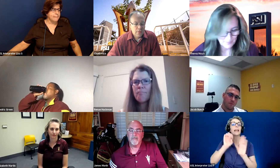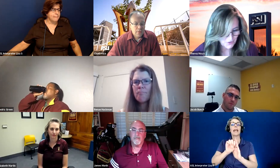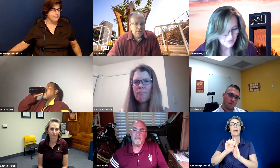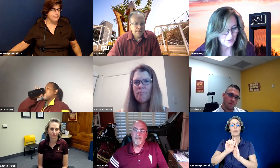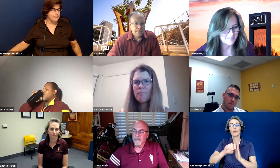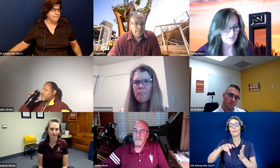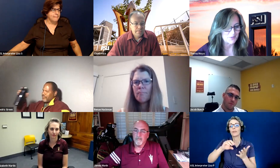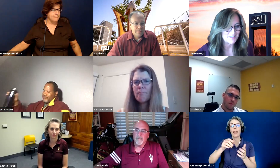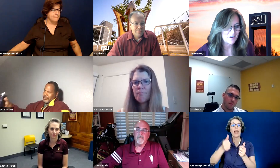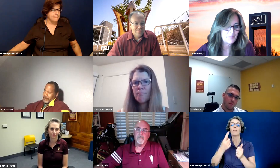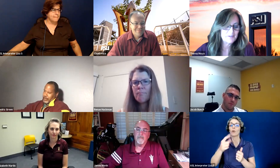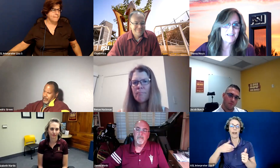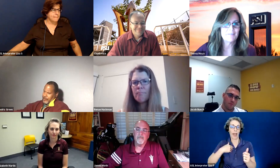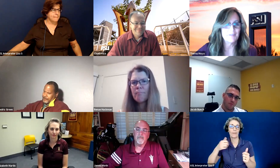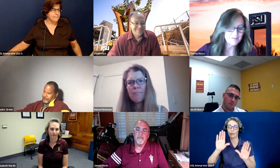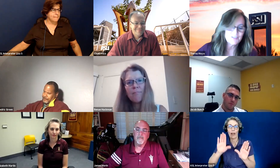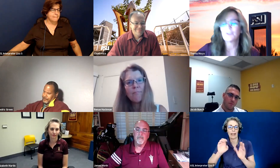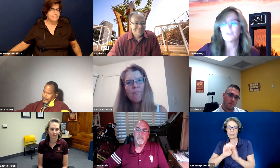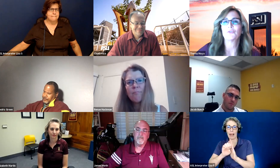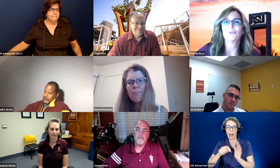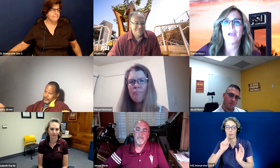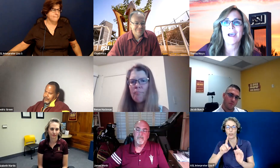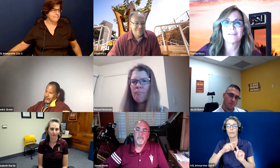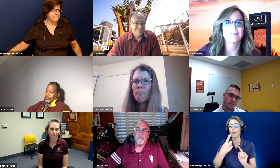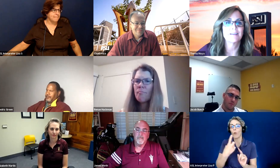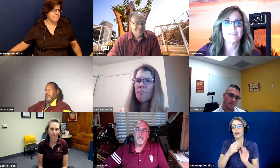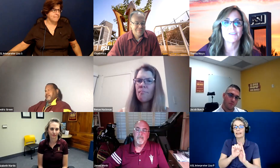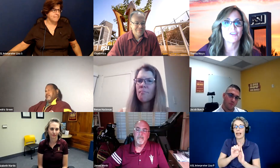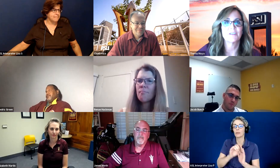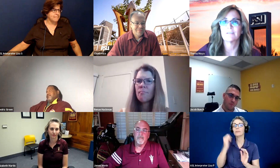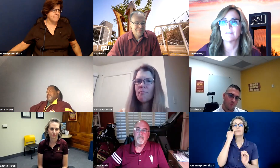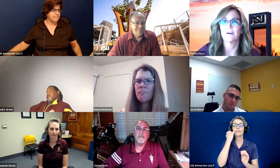I'm sure has great examples, but say an a student who has attention,